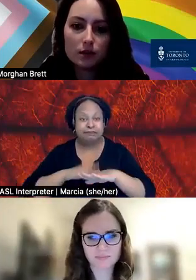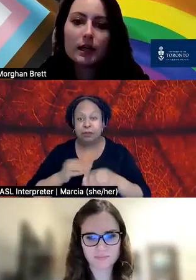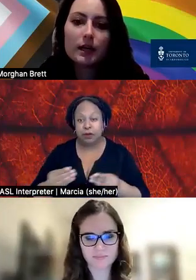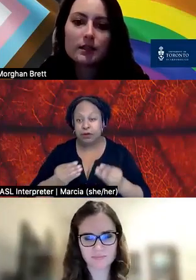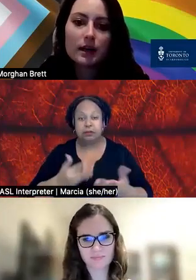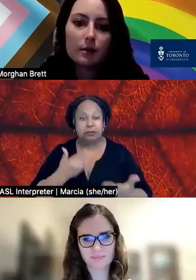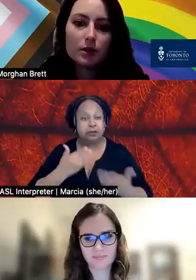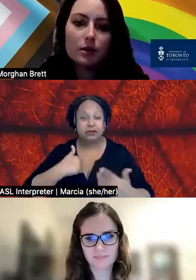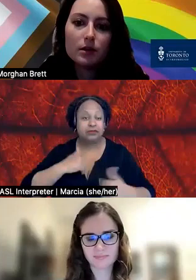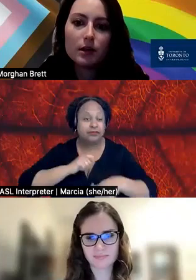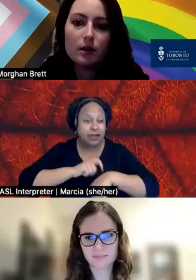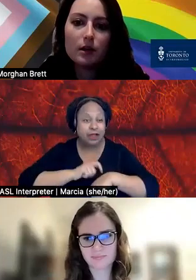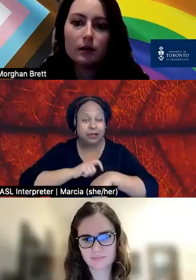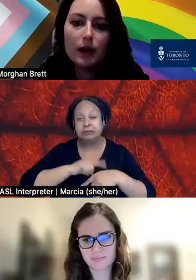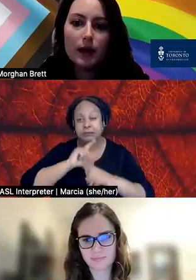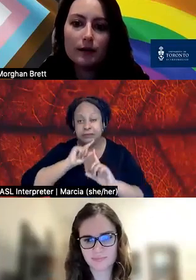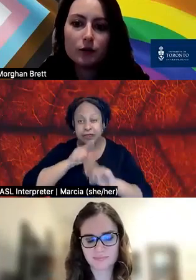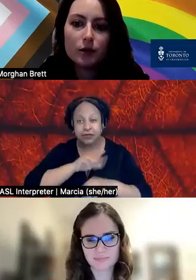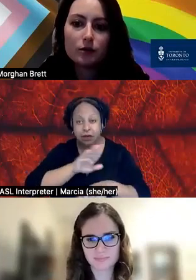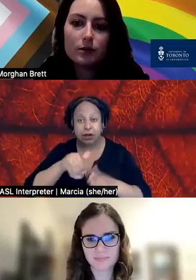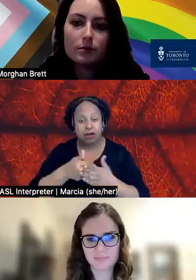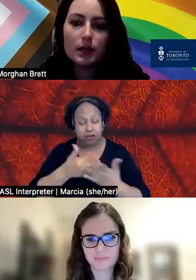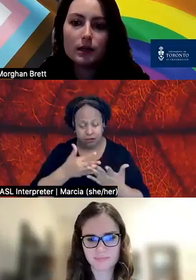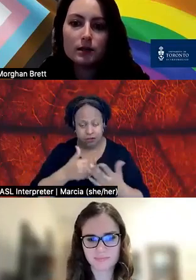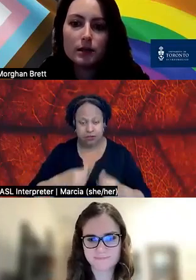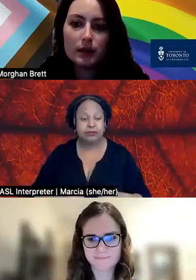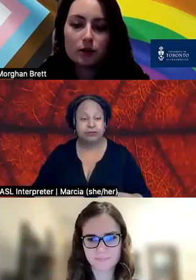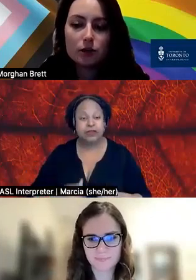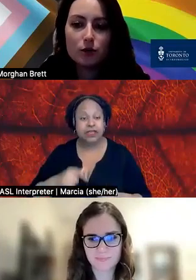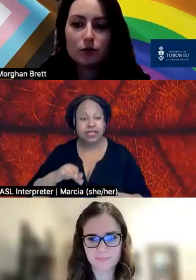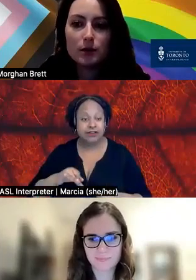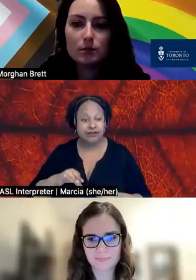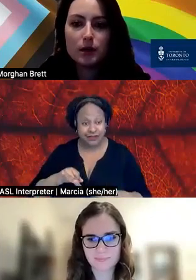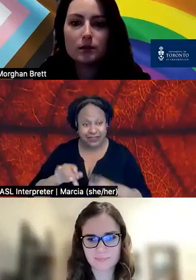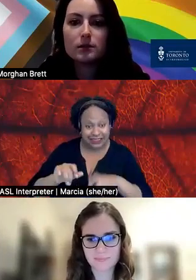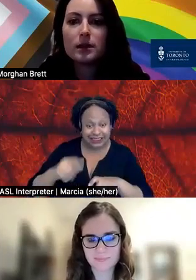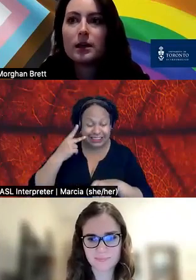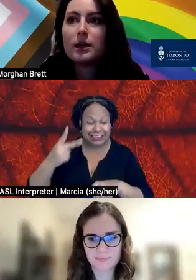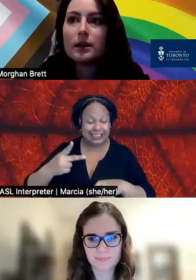To enable text captioning, click on live transcript and select show subtitles.